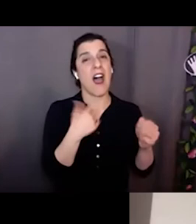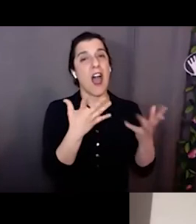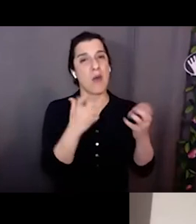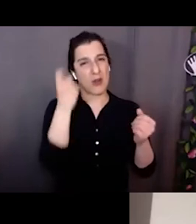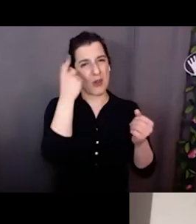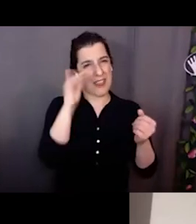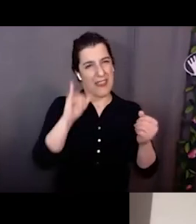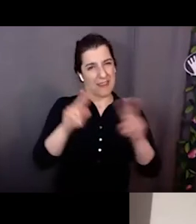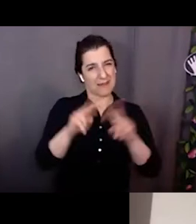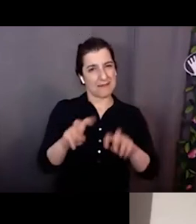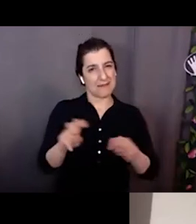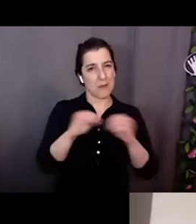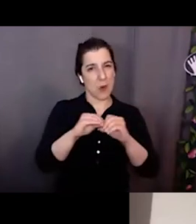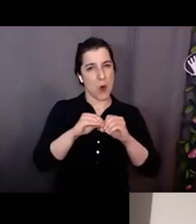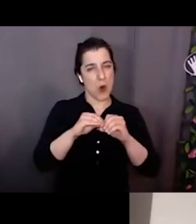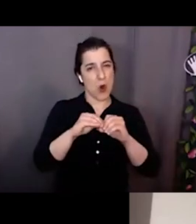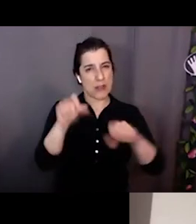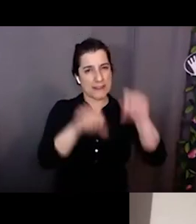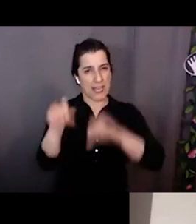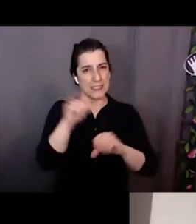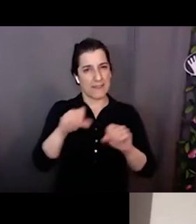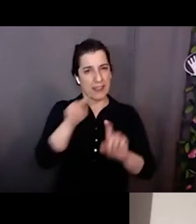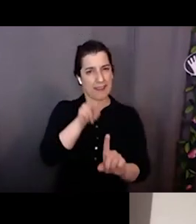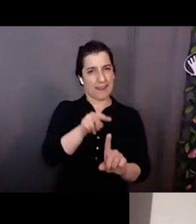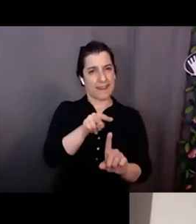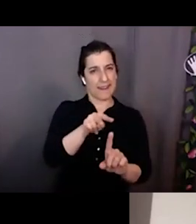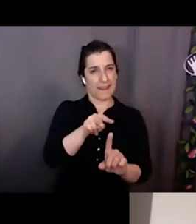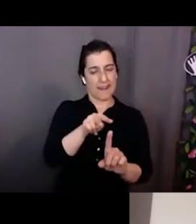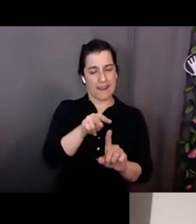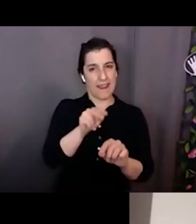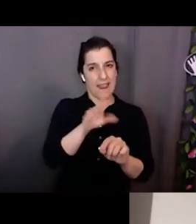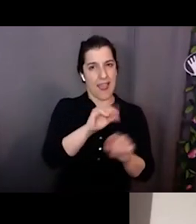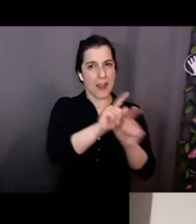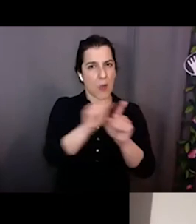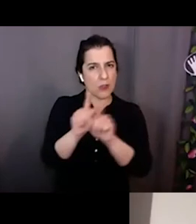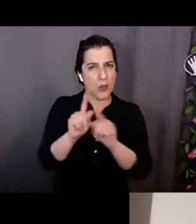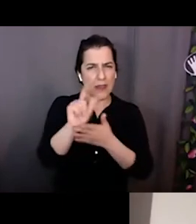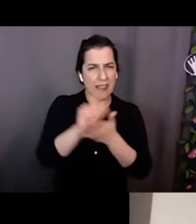kind of illegally as well. So if anyone is versed in that, I'd love to hear how you understand it.